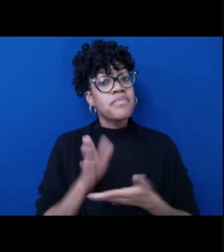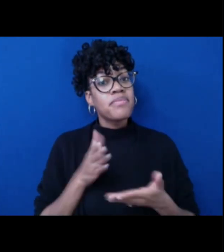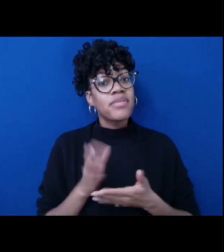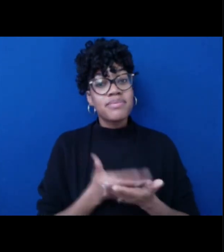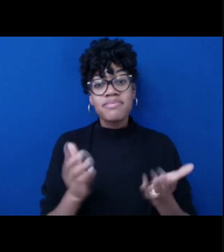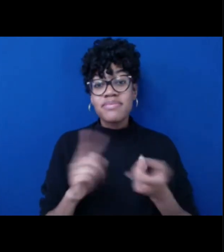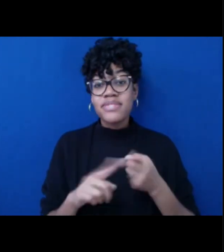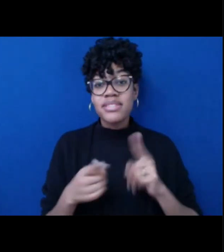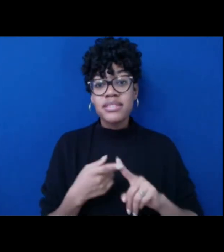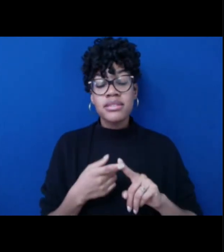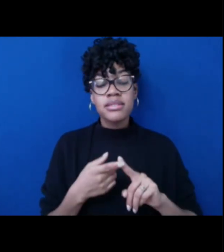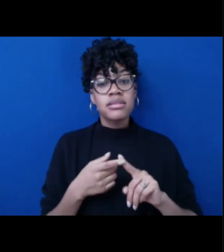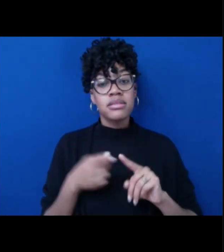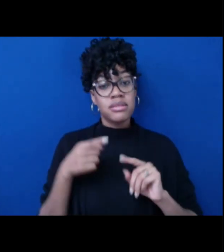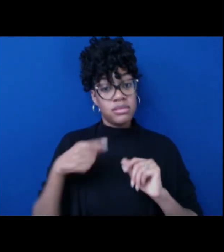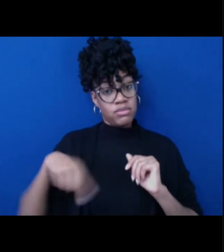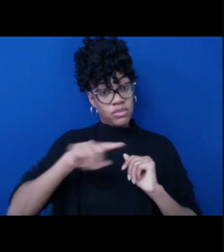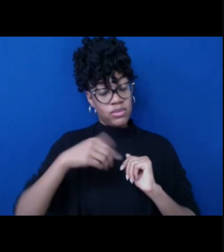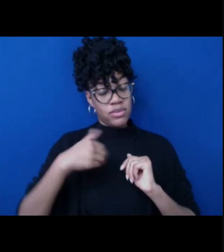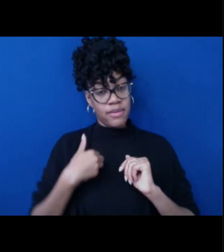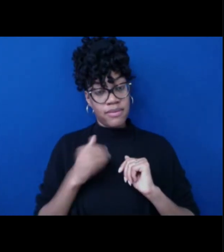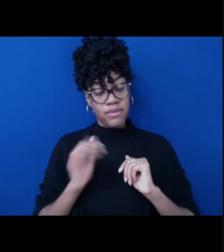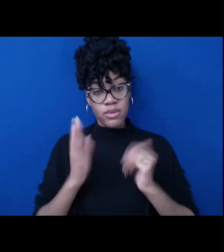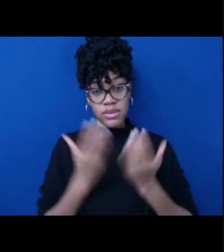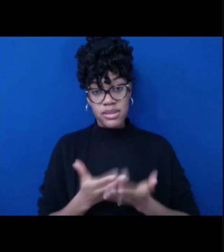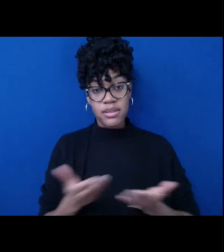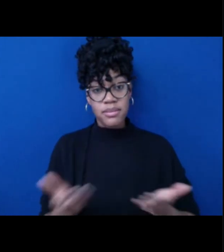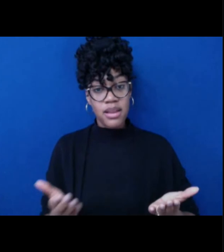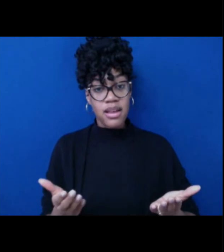if you have got your supplies.